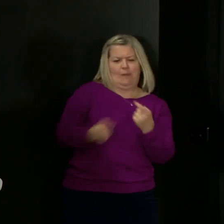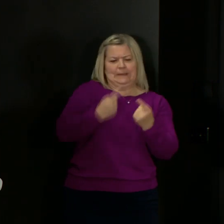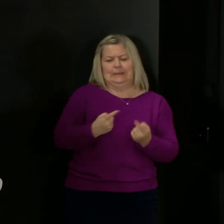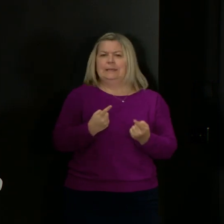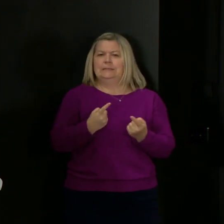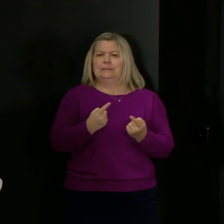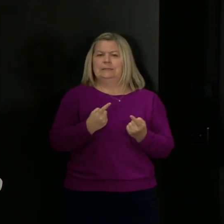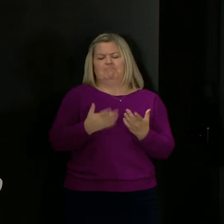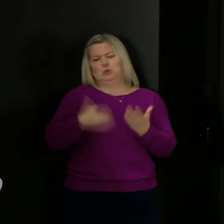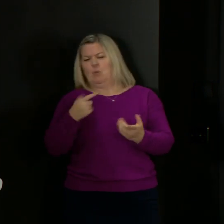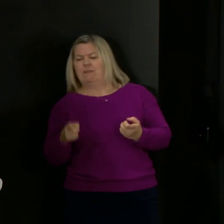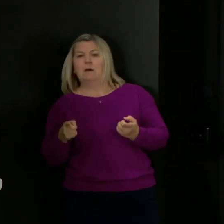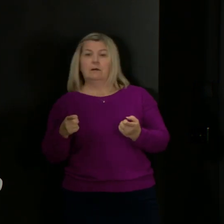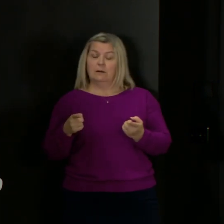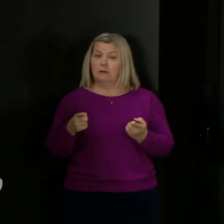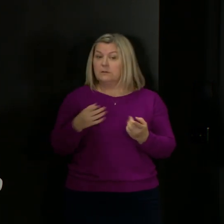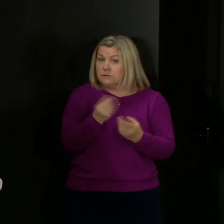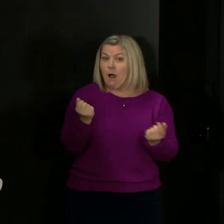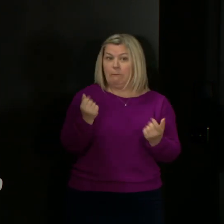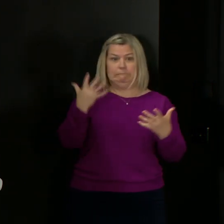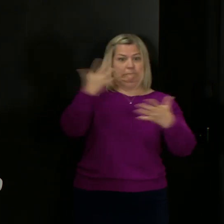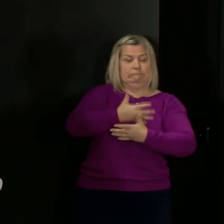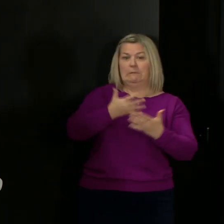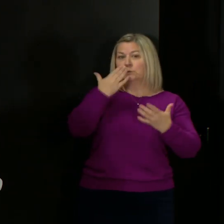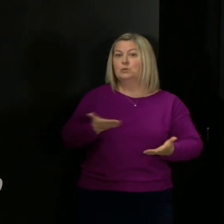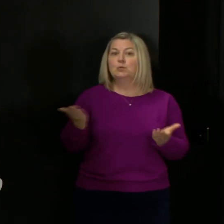want to happen to them. Others may not. It's important to offer people the